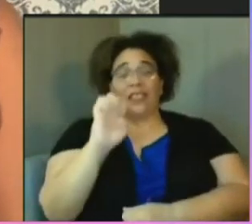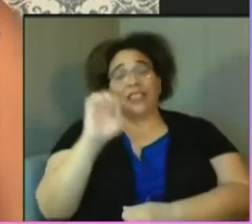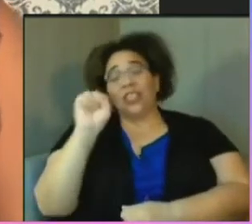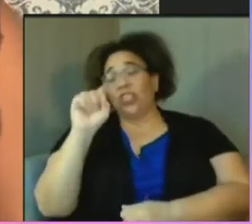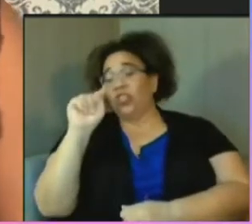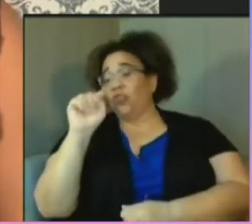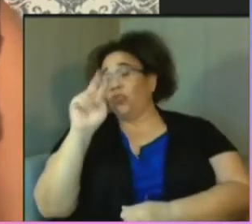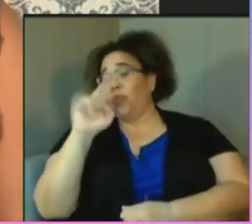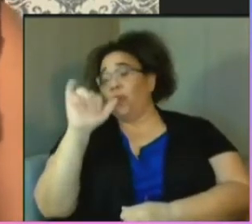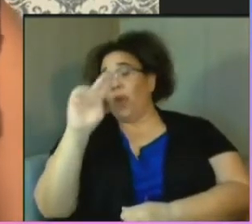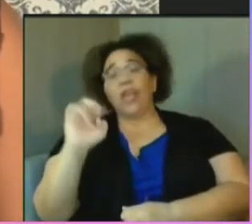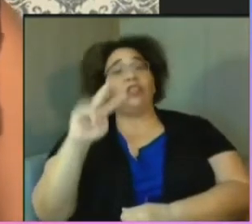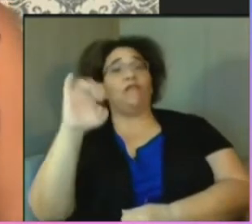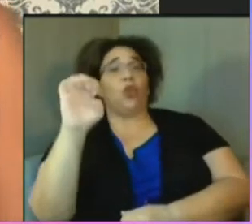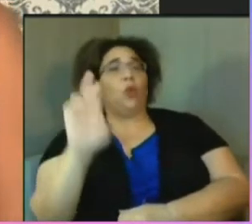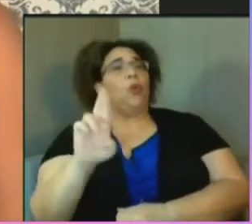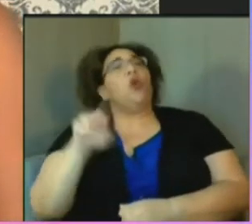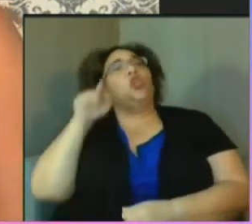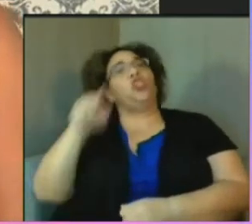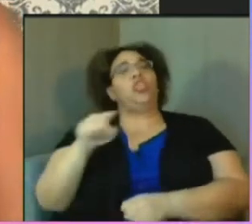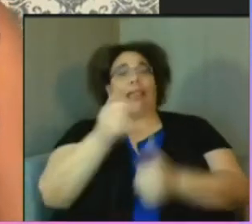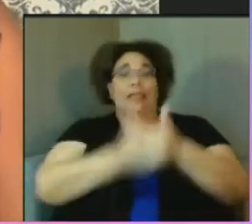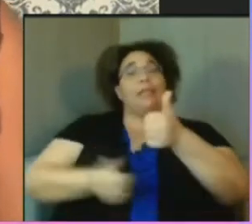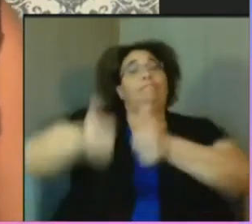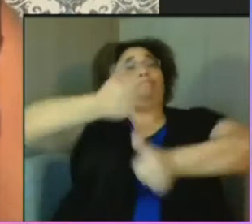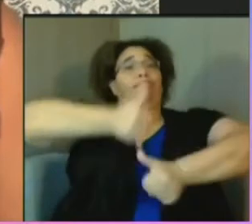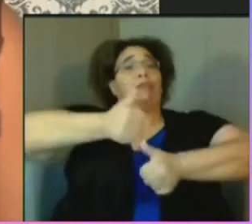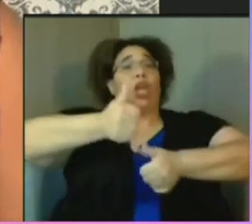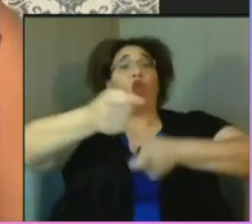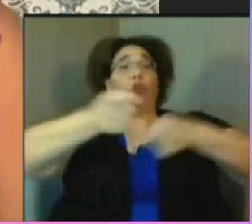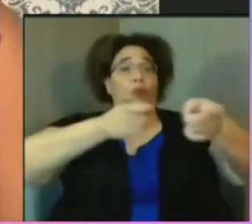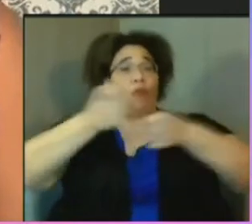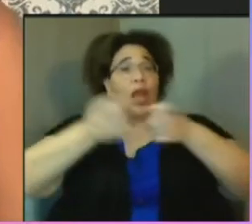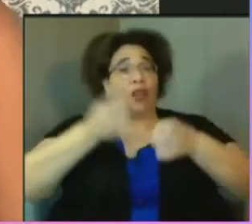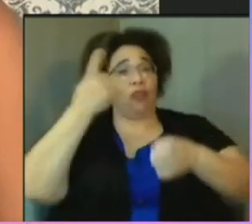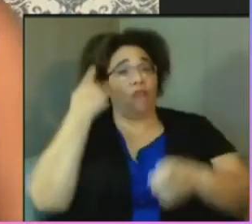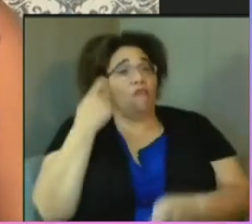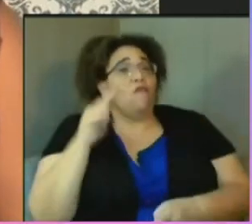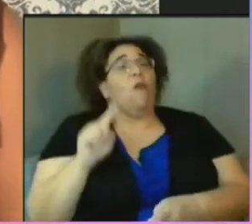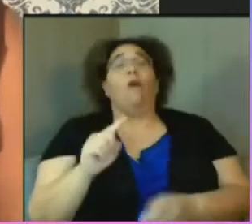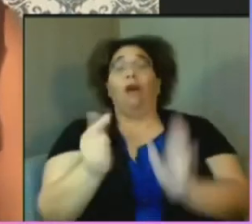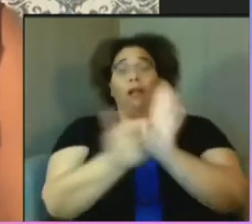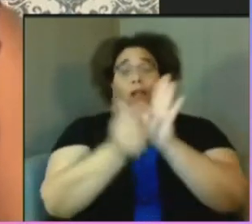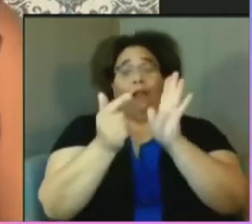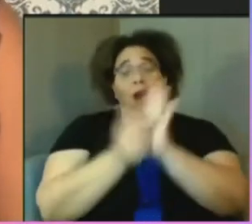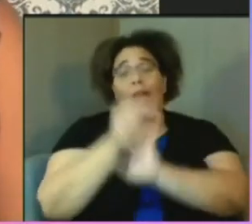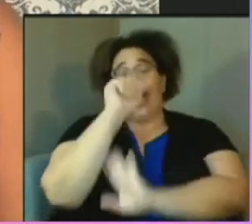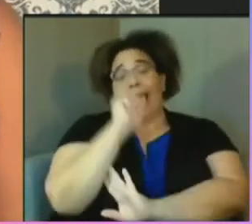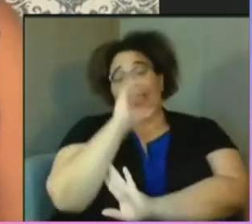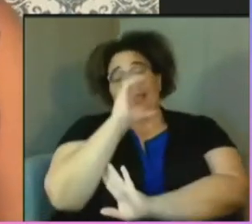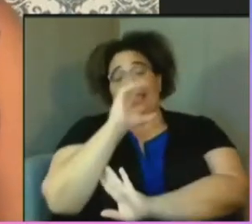of transgender justice at ACLU and more importantly, I guess or as importantly, the mastermind